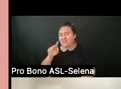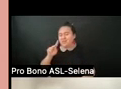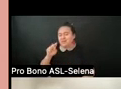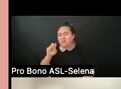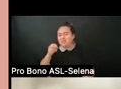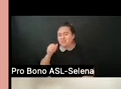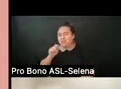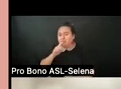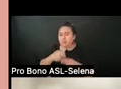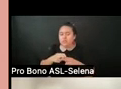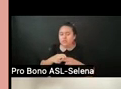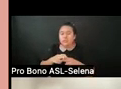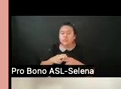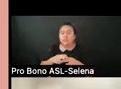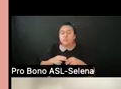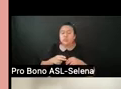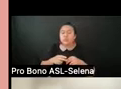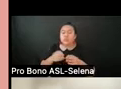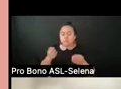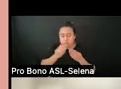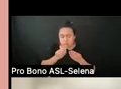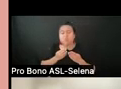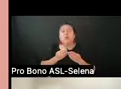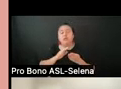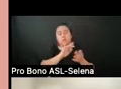Then we will reach out to the finalists for updates.